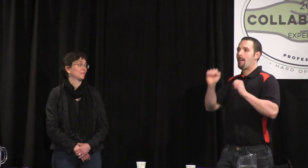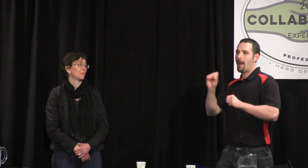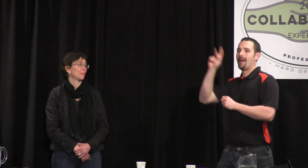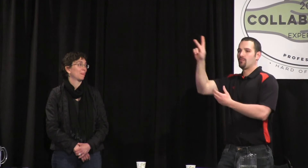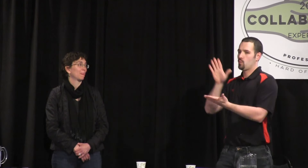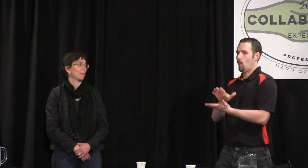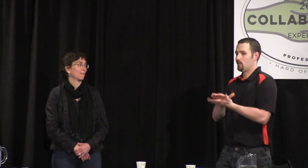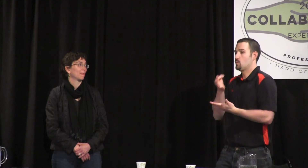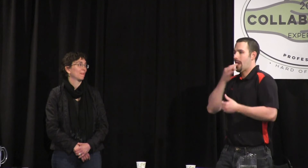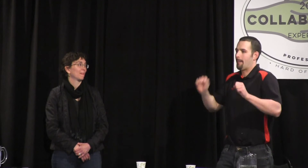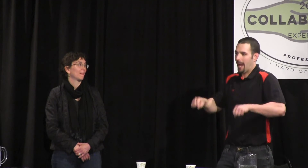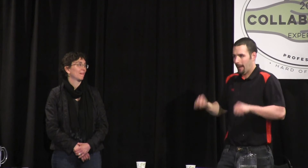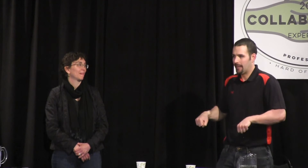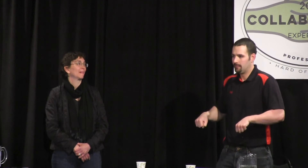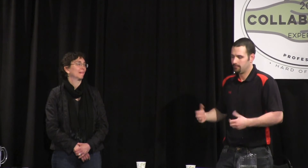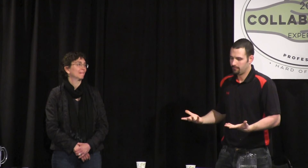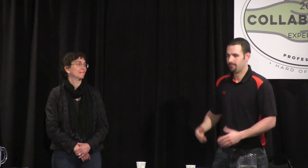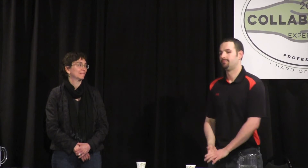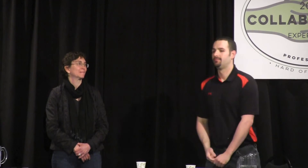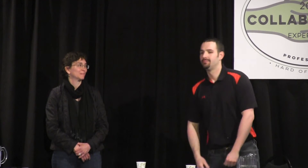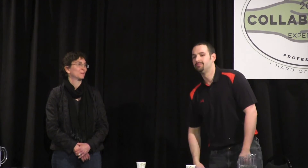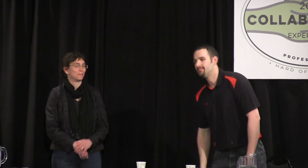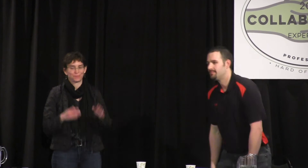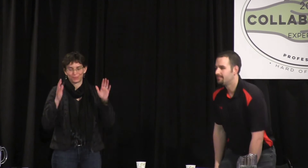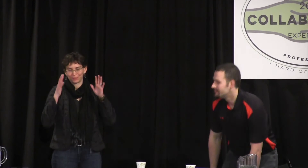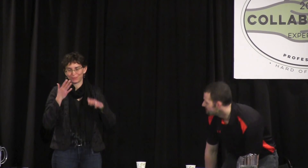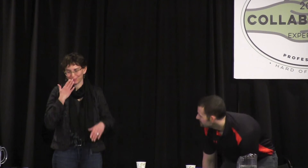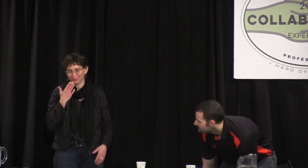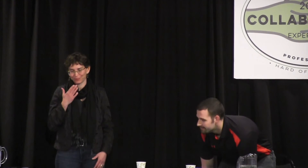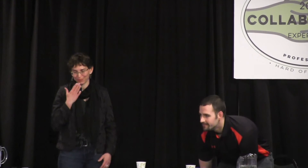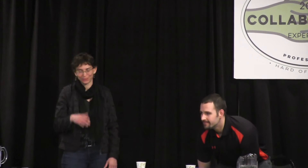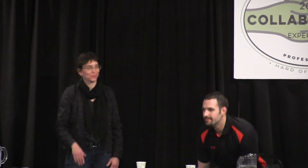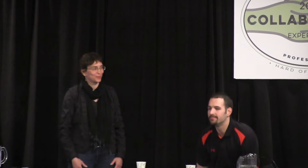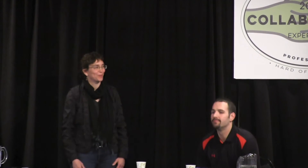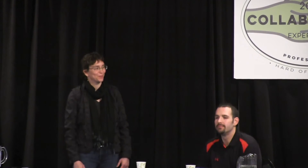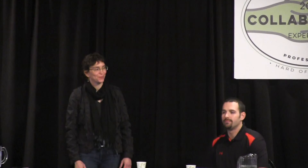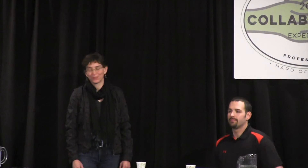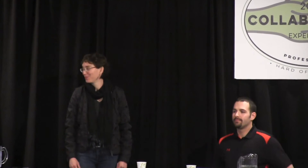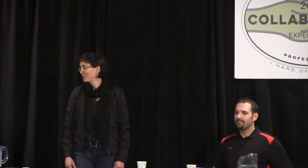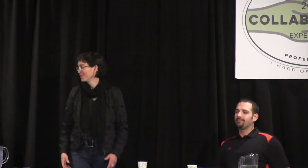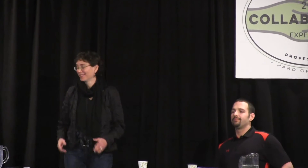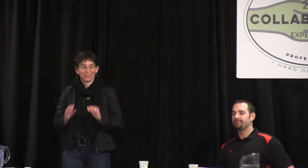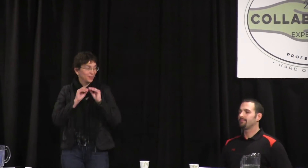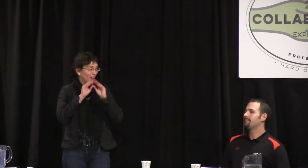And hopefully as soon as I get back to school, you know, as soon as I'm able, I'll do that.